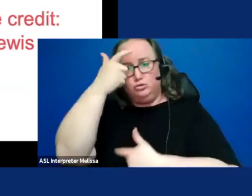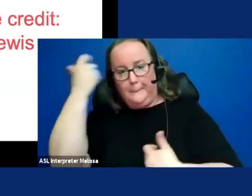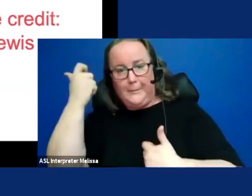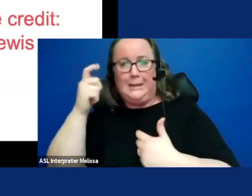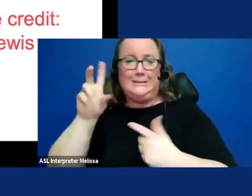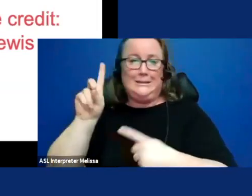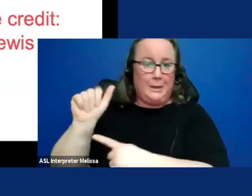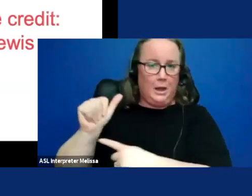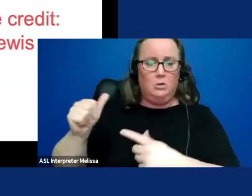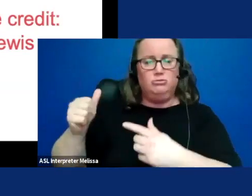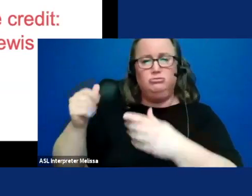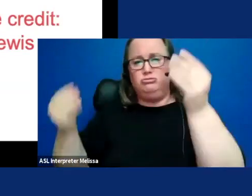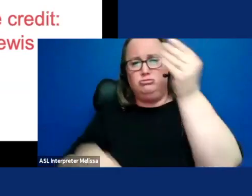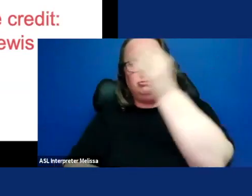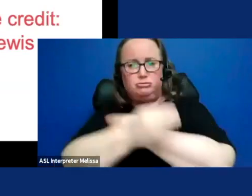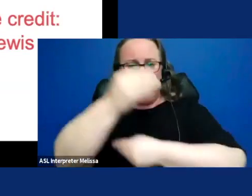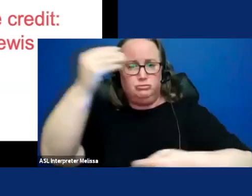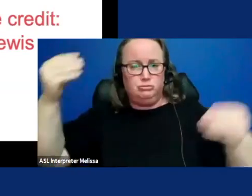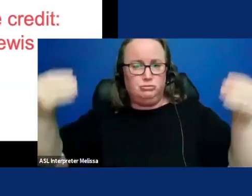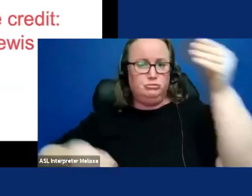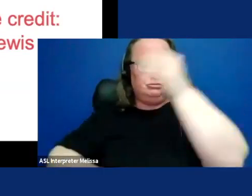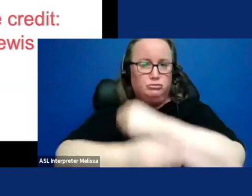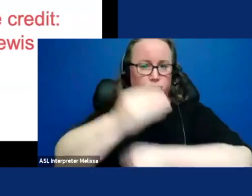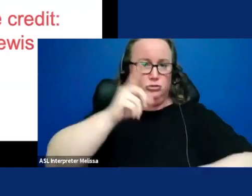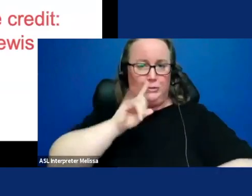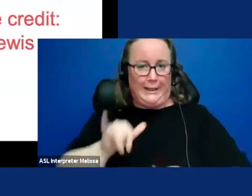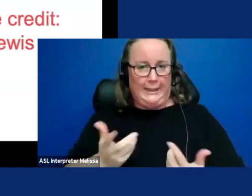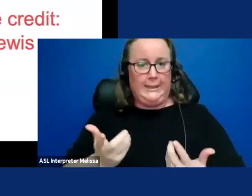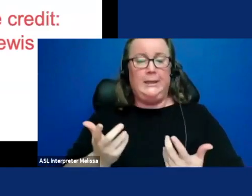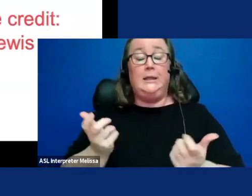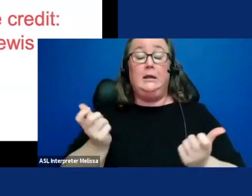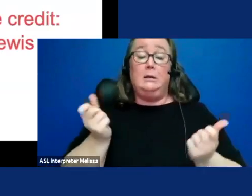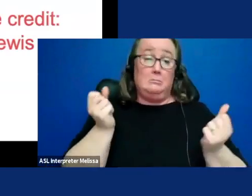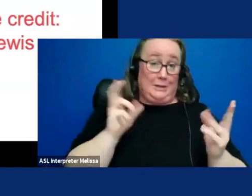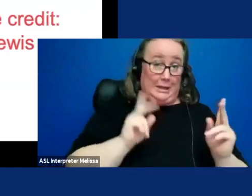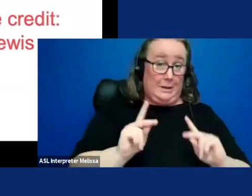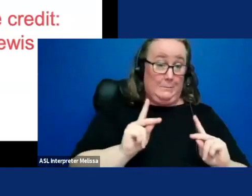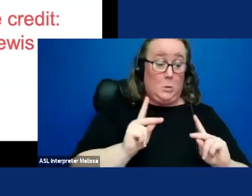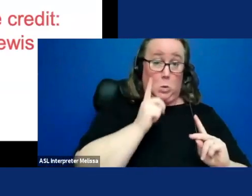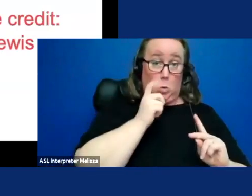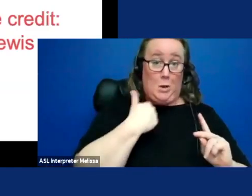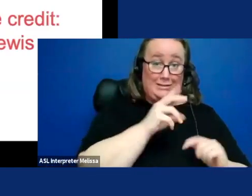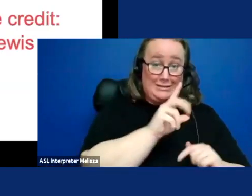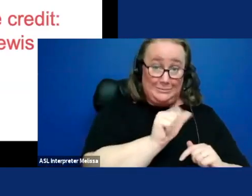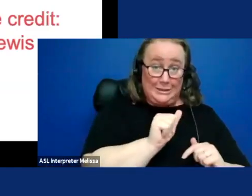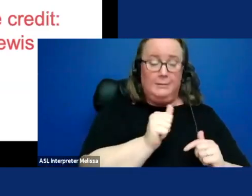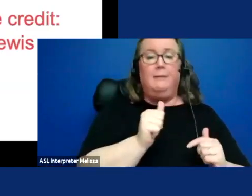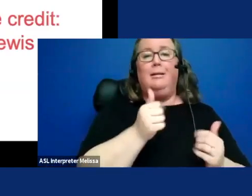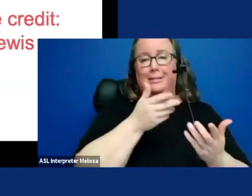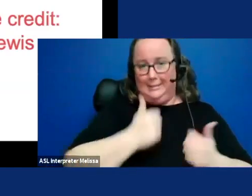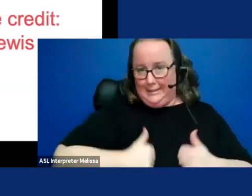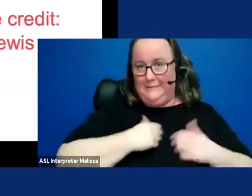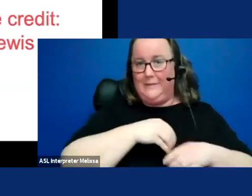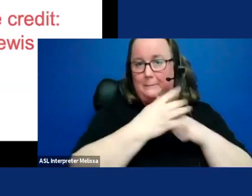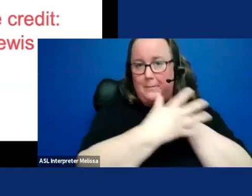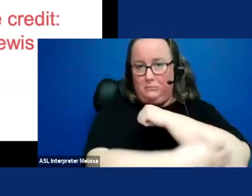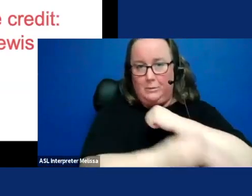So if you think about it, Many folks with disabilities live in poverty, often because there aren't accessible jobs for